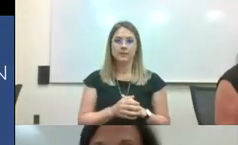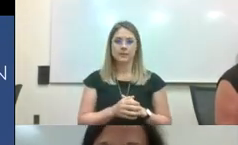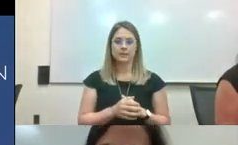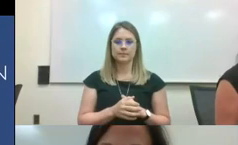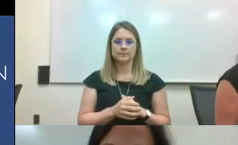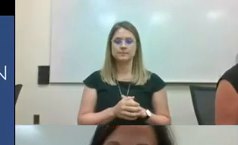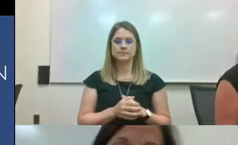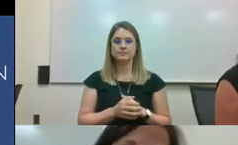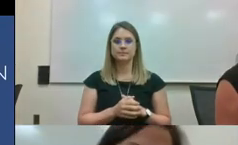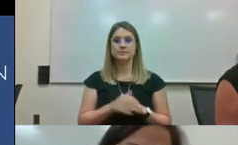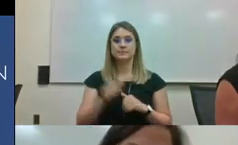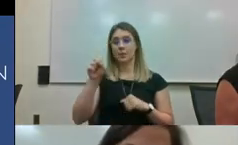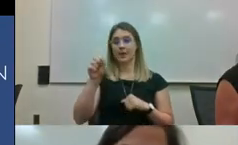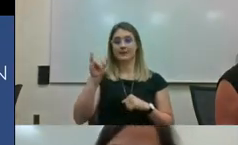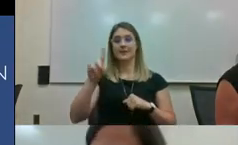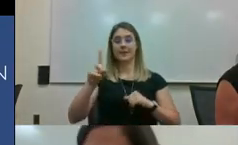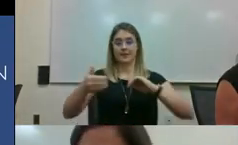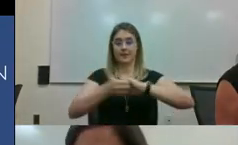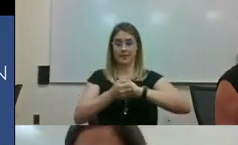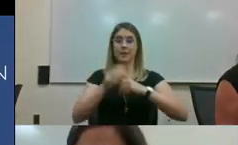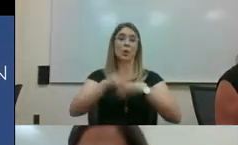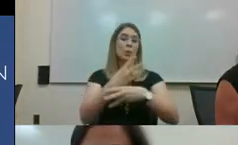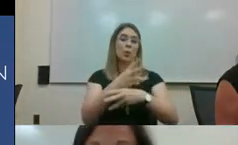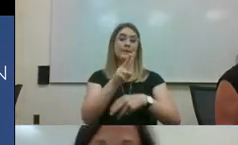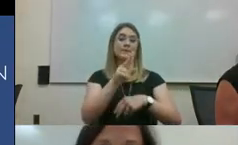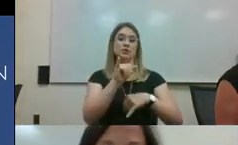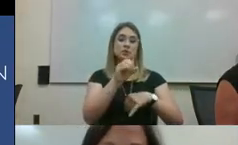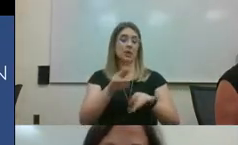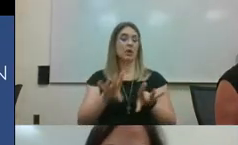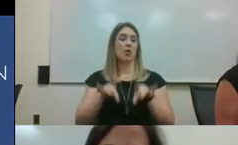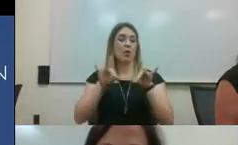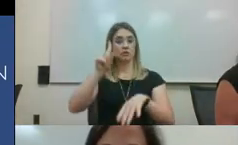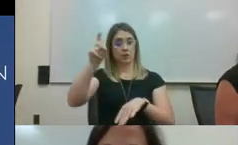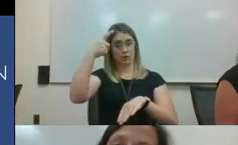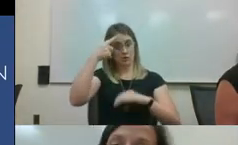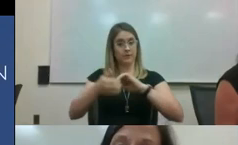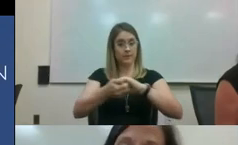We're a partnership of USAID, the World Vision and the Australian government. And we've been working together since 2011